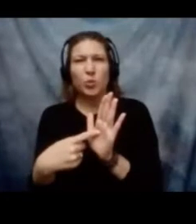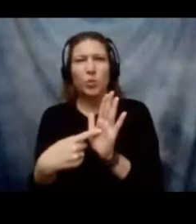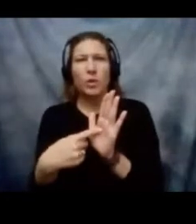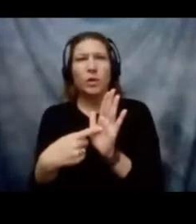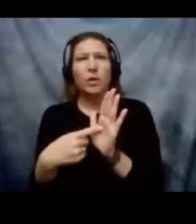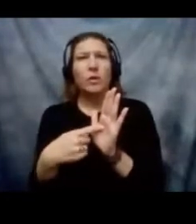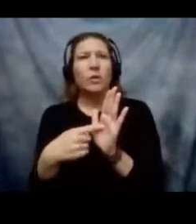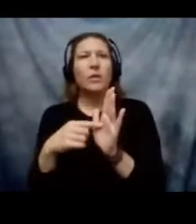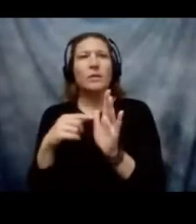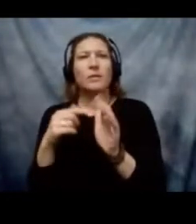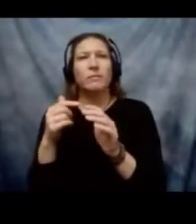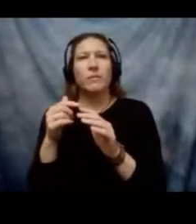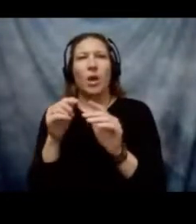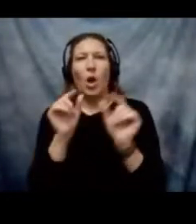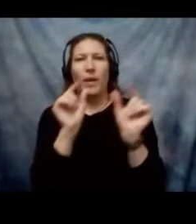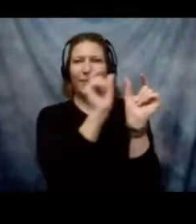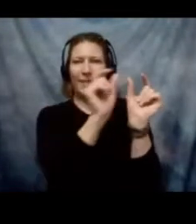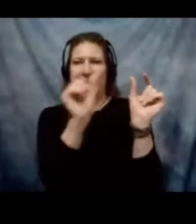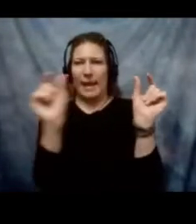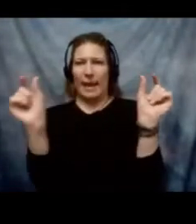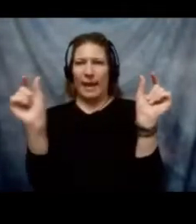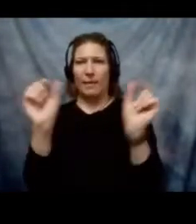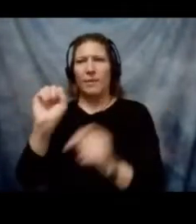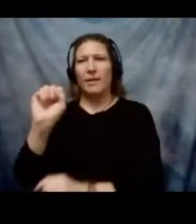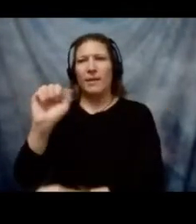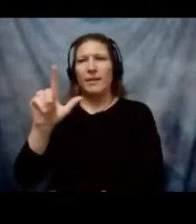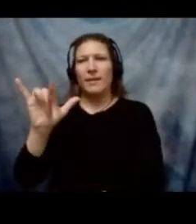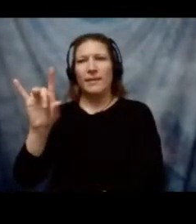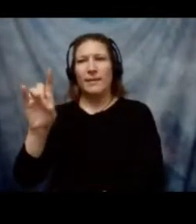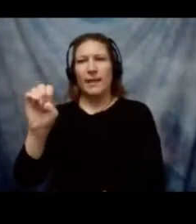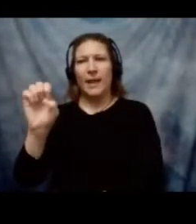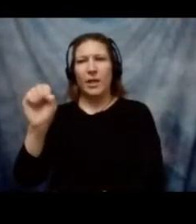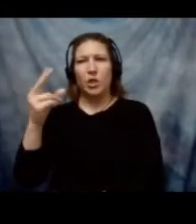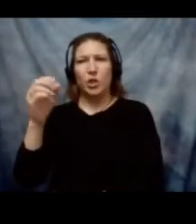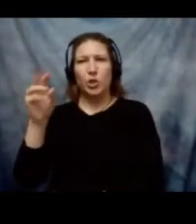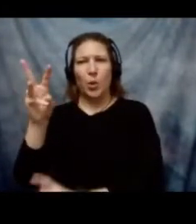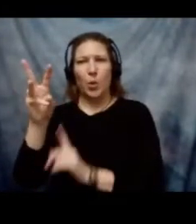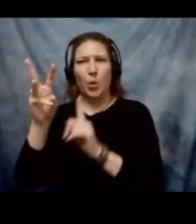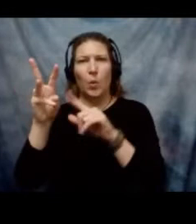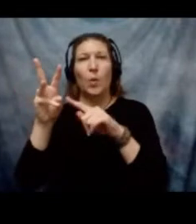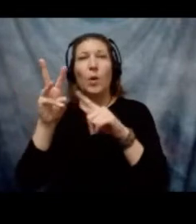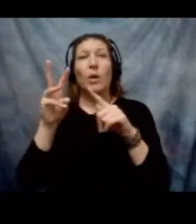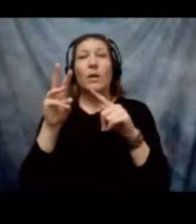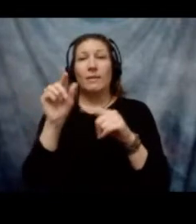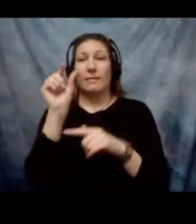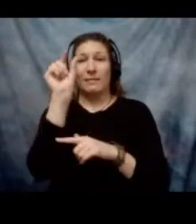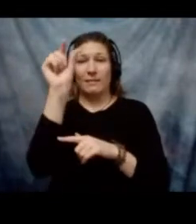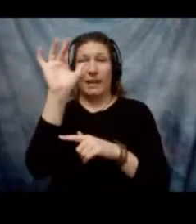so the always use subtitles is over here on the right and again you can always choose